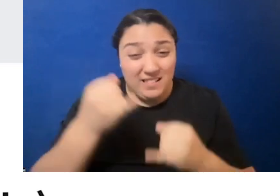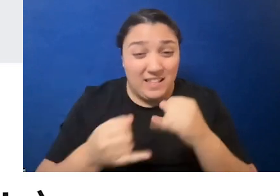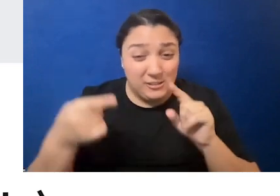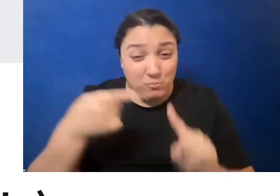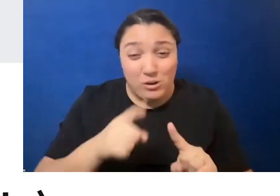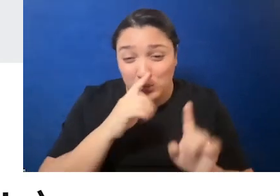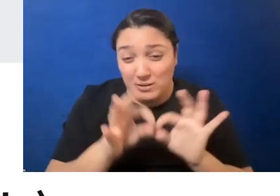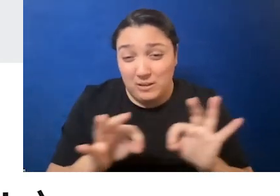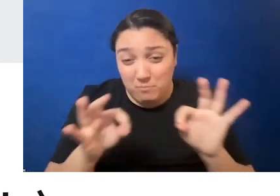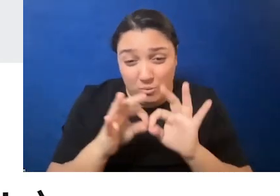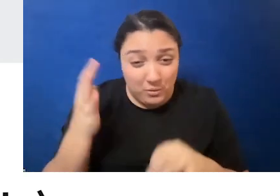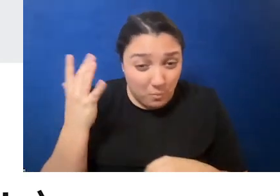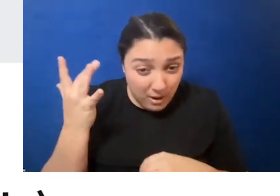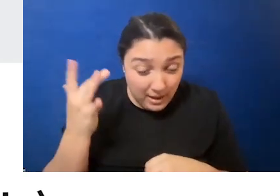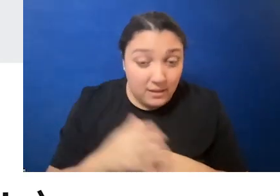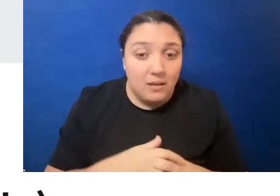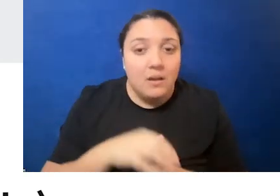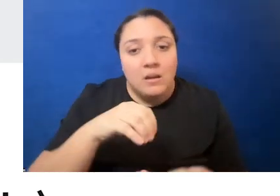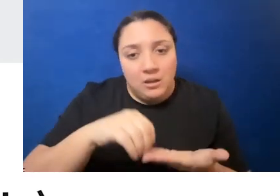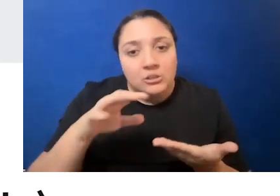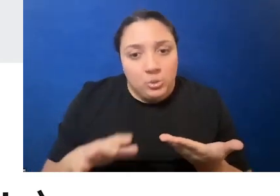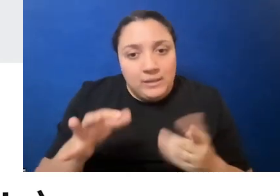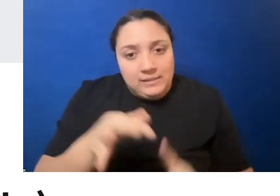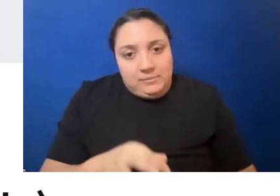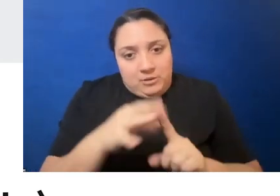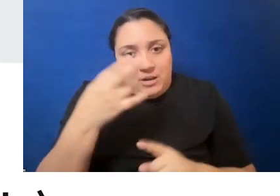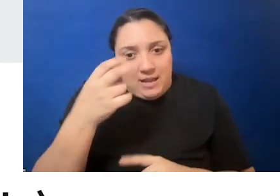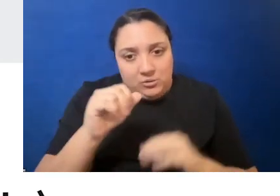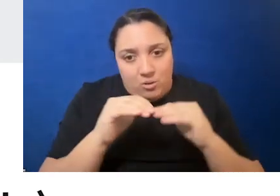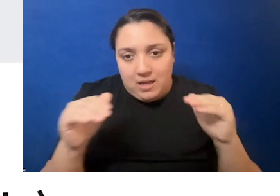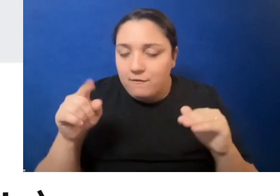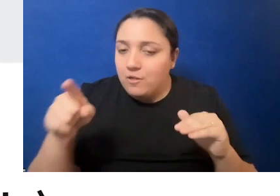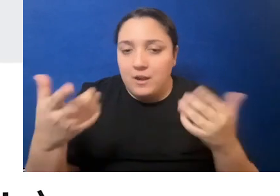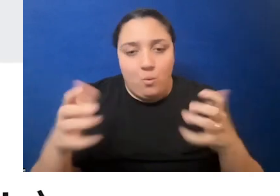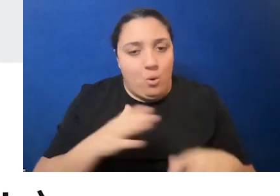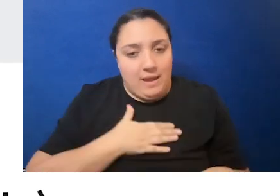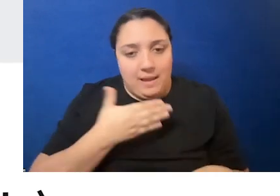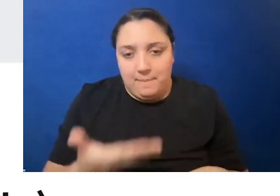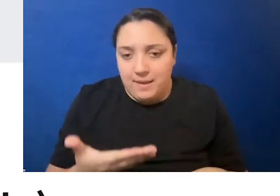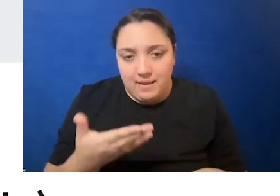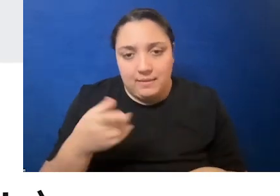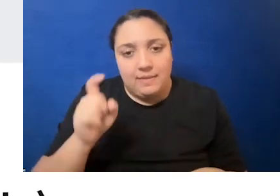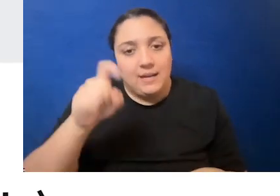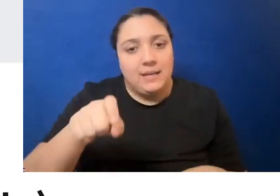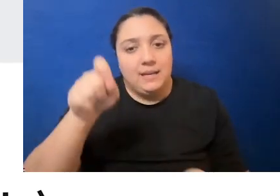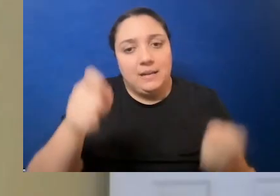THE LAST POINT IS VERY IMPORTANT, STUDENTS, ESPECIALLY AT THE HIGH SCHOOL LEVEL DON'T